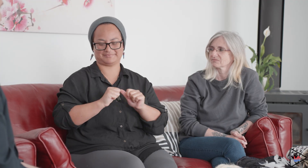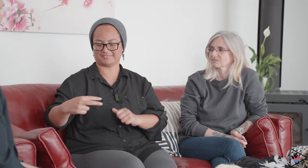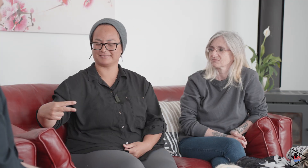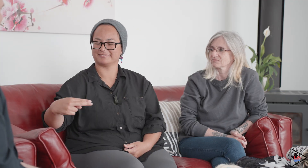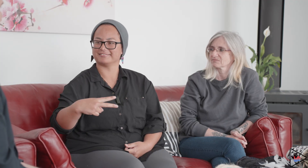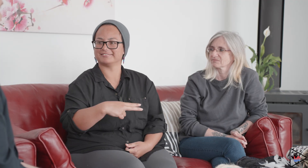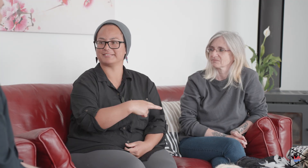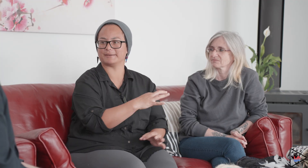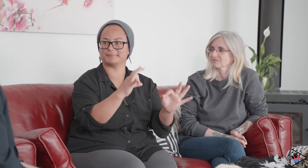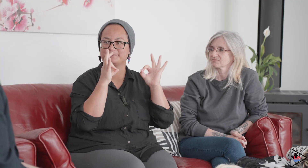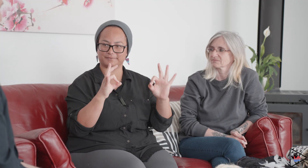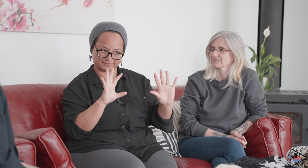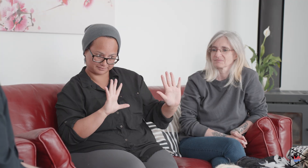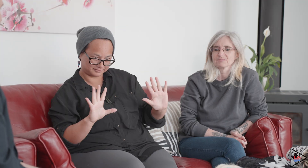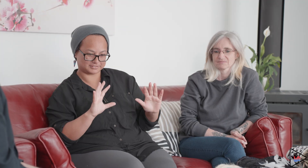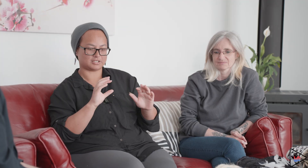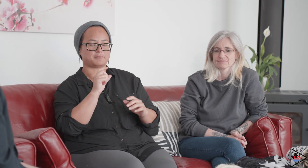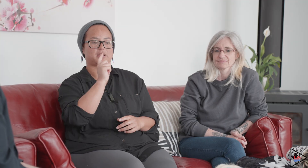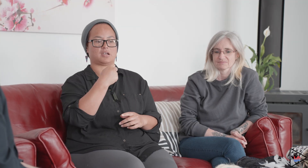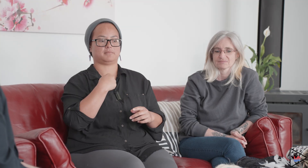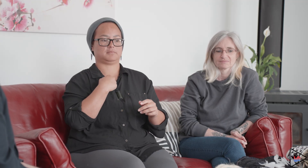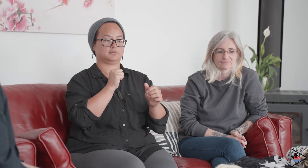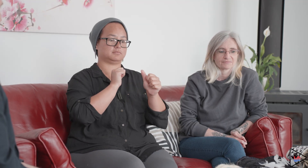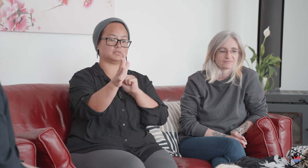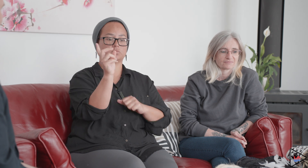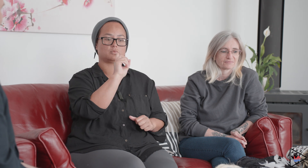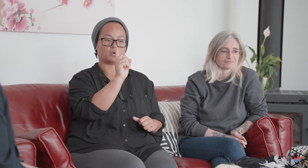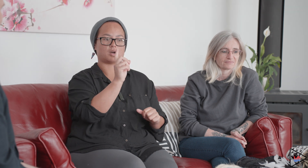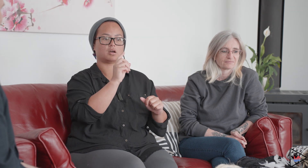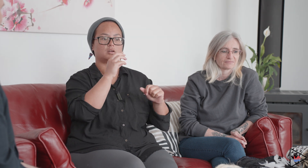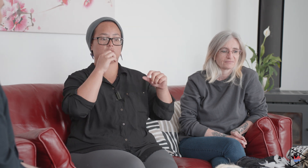It's not going to look very appropriate to have a cloak with frayed edges on it. So,